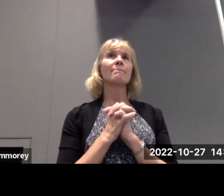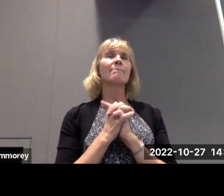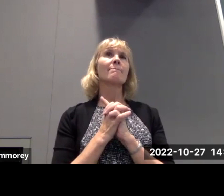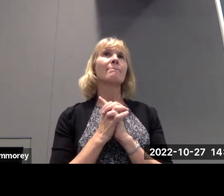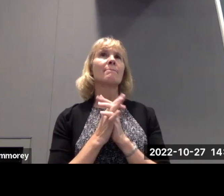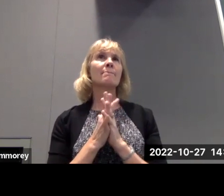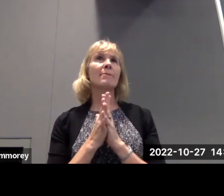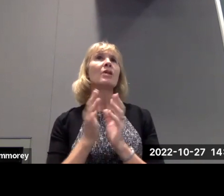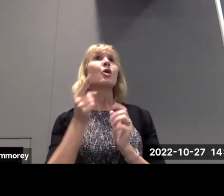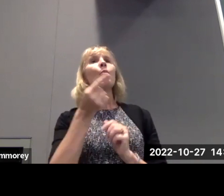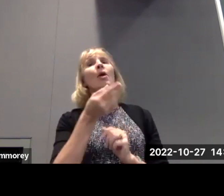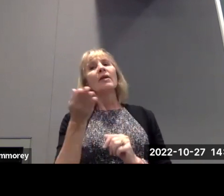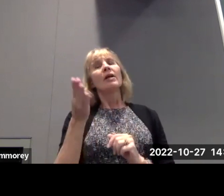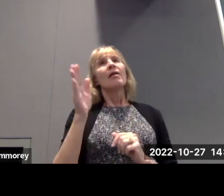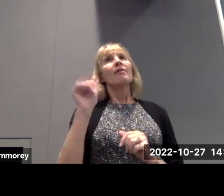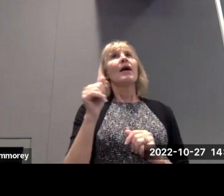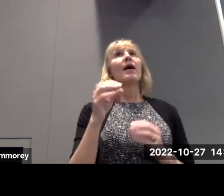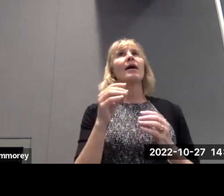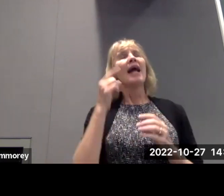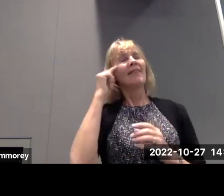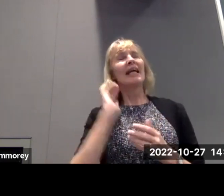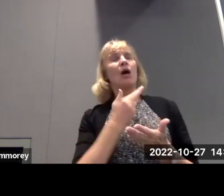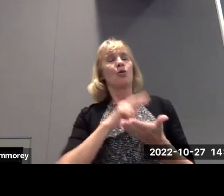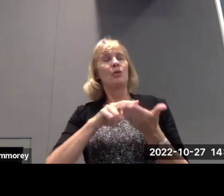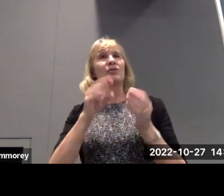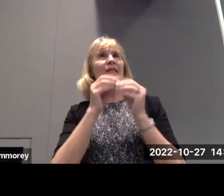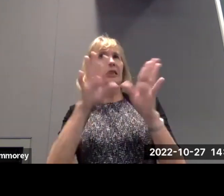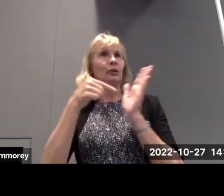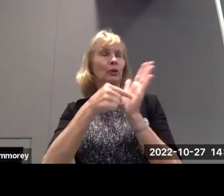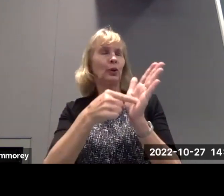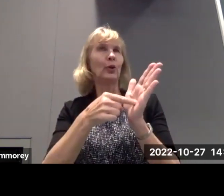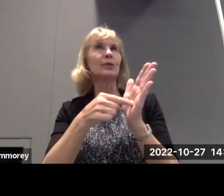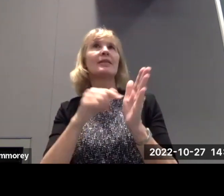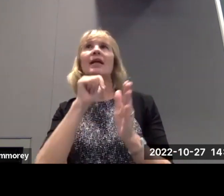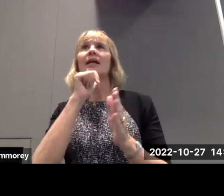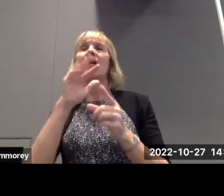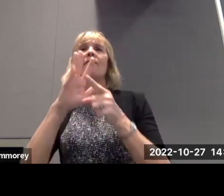right there people have.